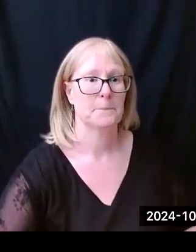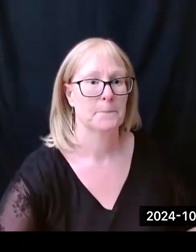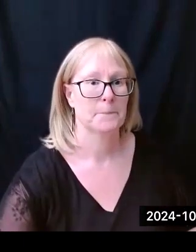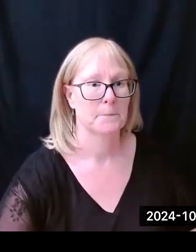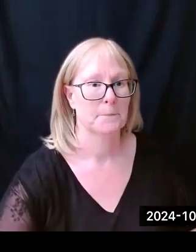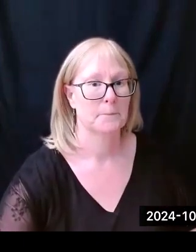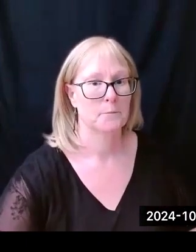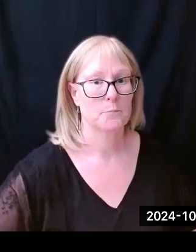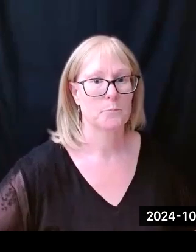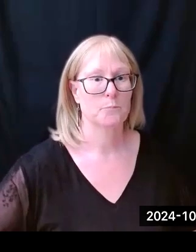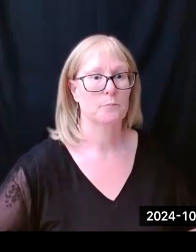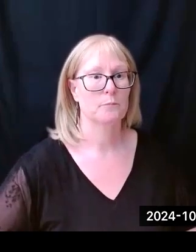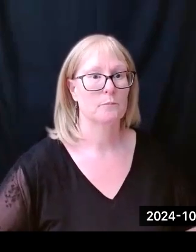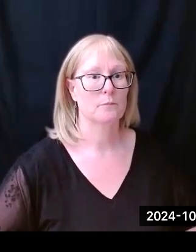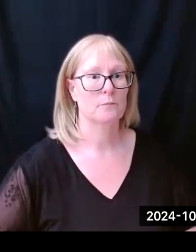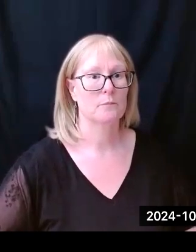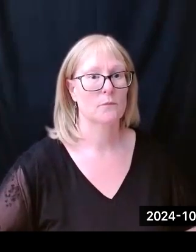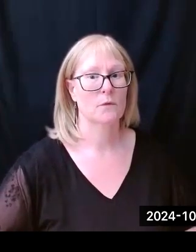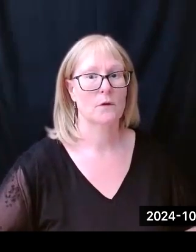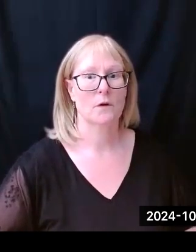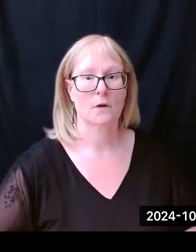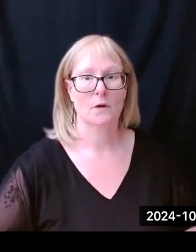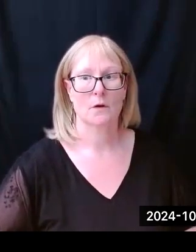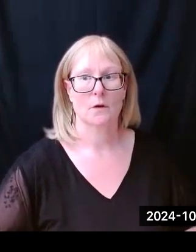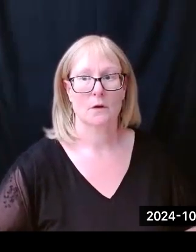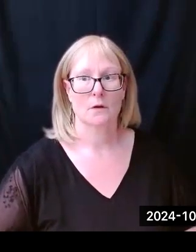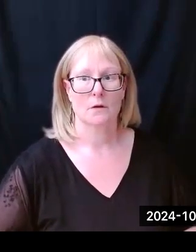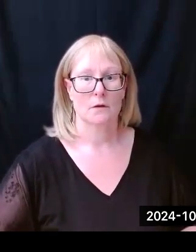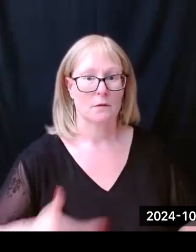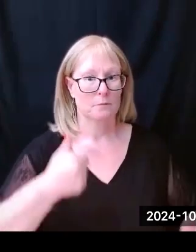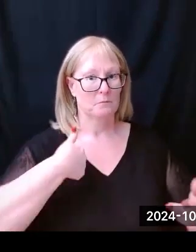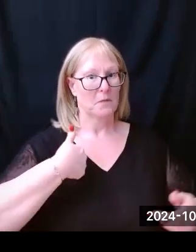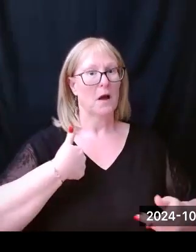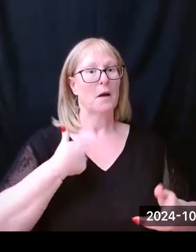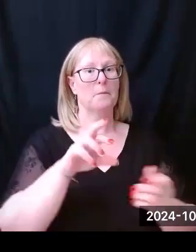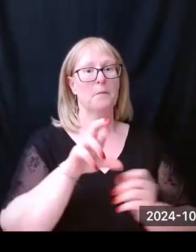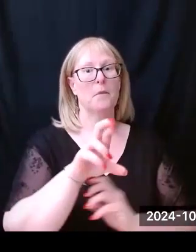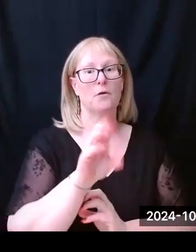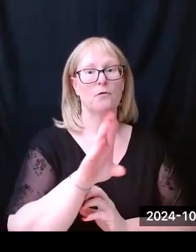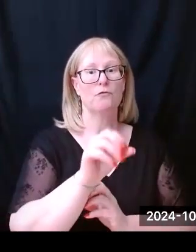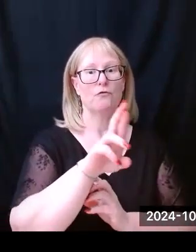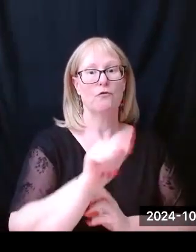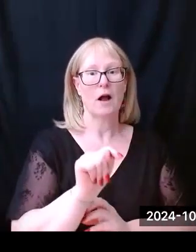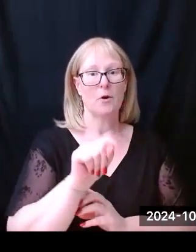So again, my name is Rob Ketter, and I am one of your friendly neighborhood developmental and behavioral pediatricians.